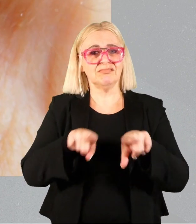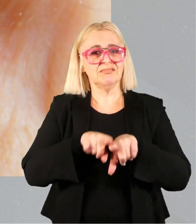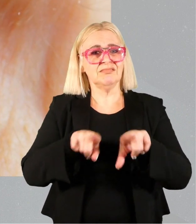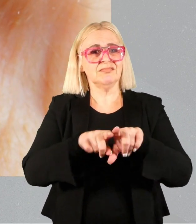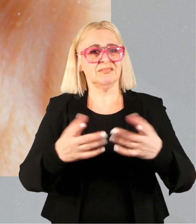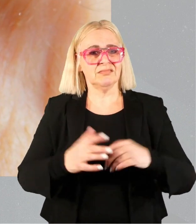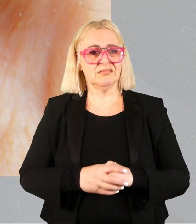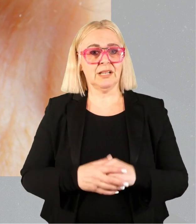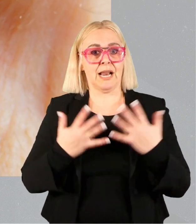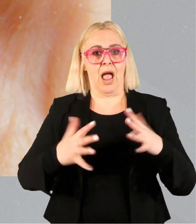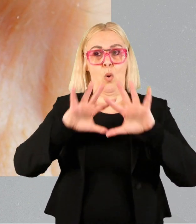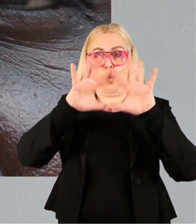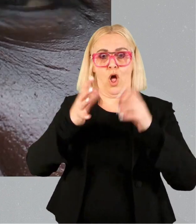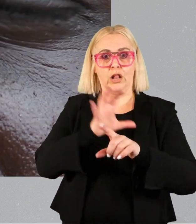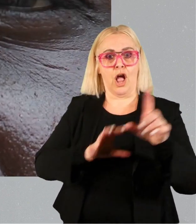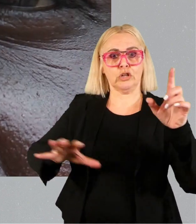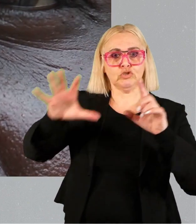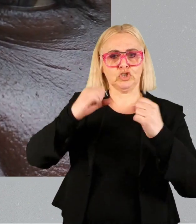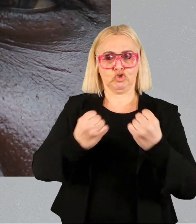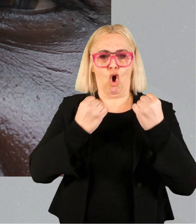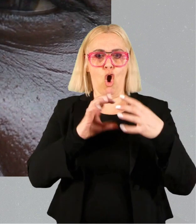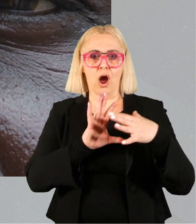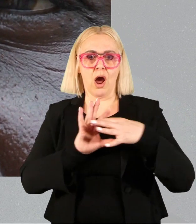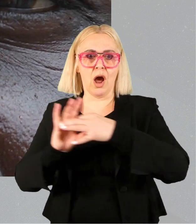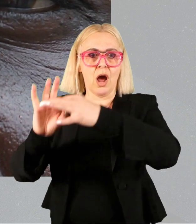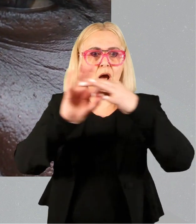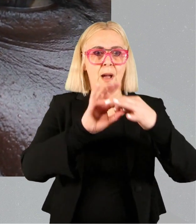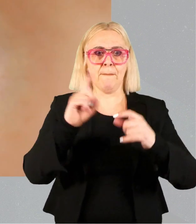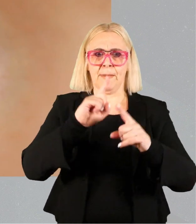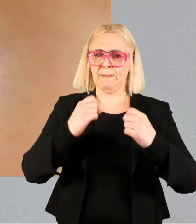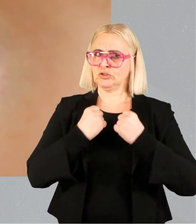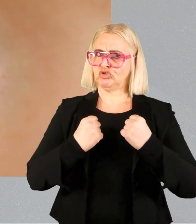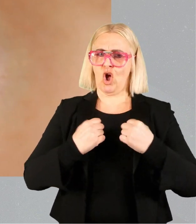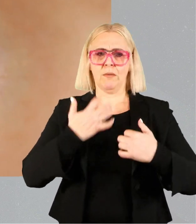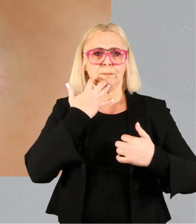We're so much more connected than we ever were as a globe. People care deeply about health,